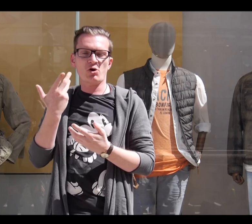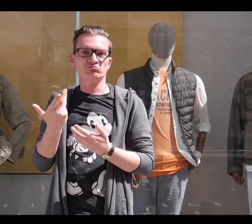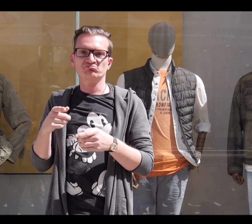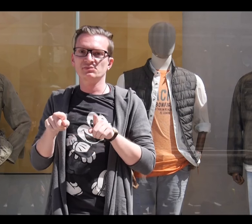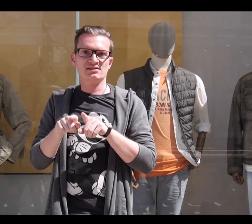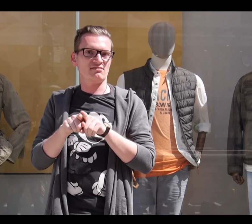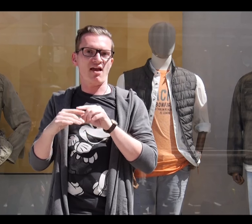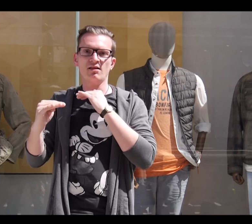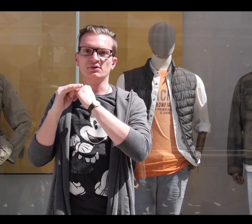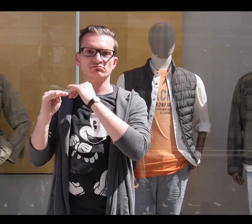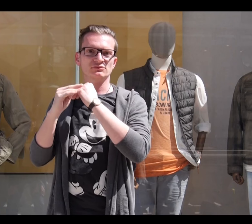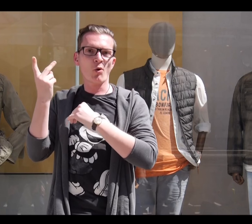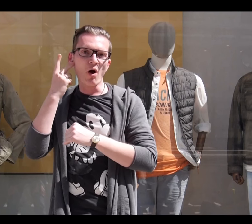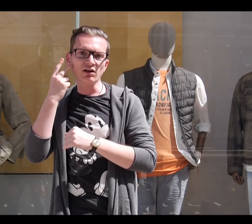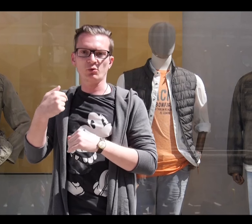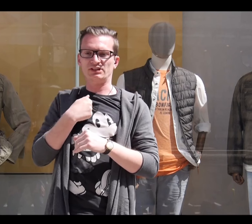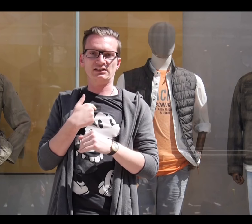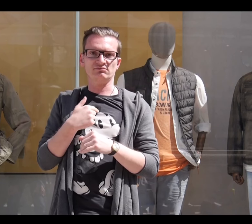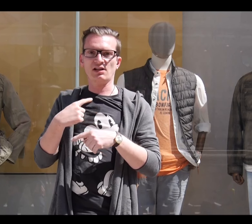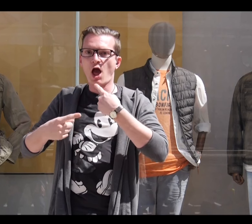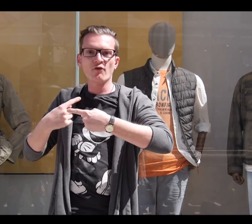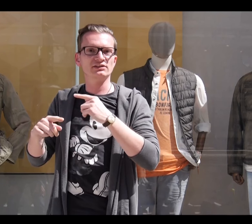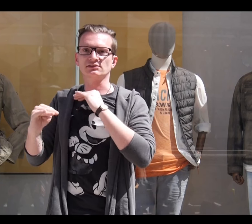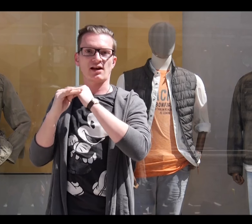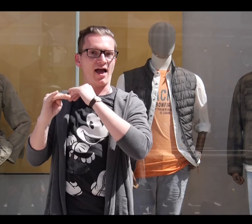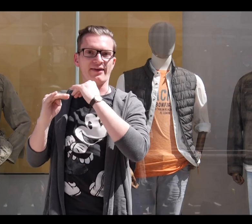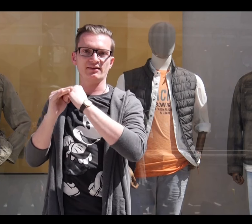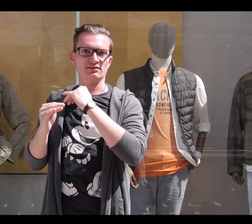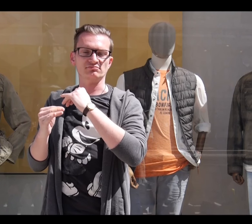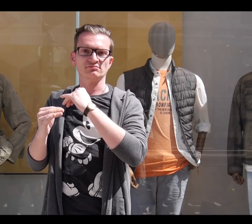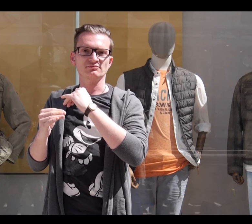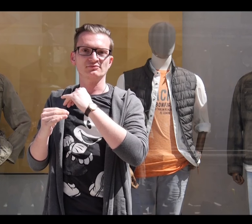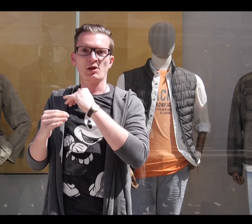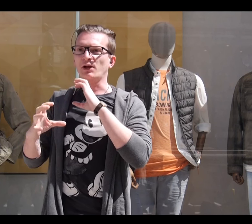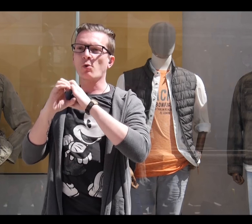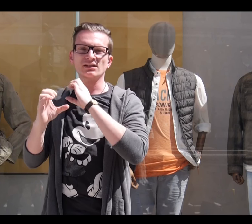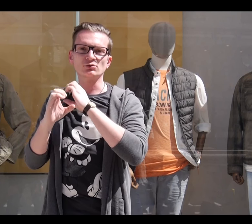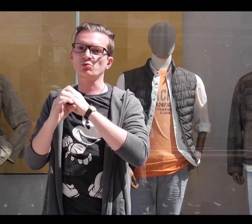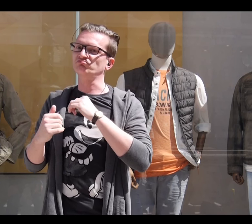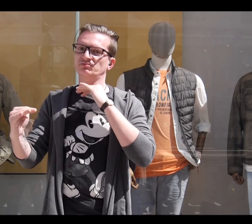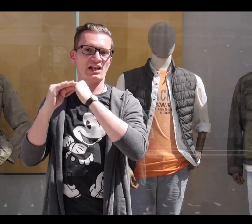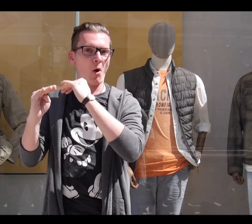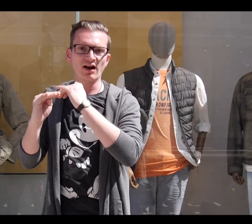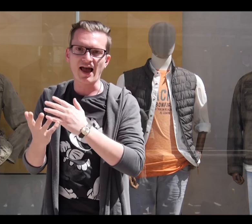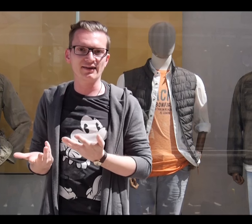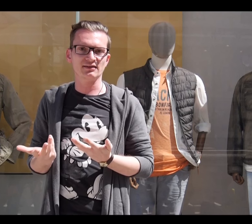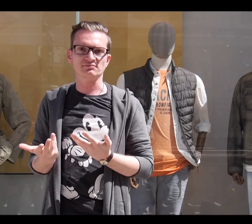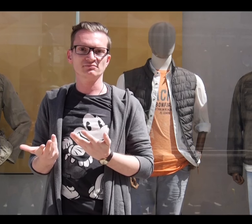My opinion: the communication with my hearing colleages was on equal terms. We met each other at the same level.